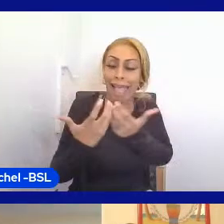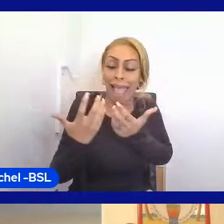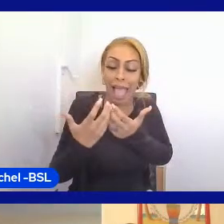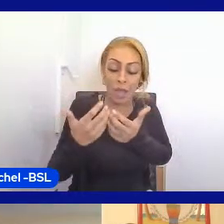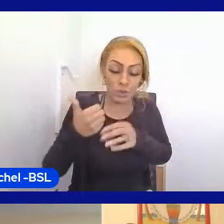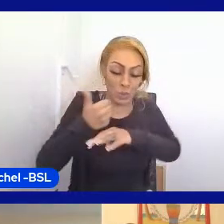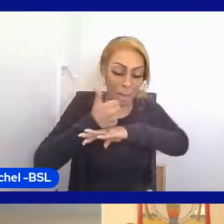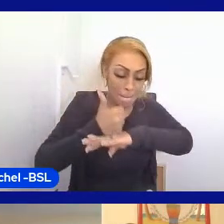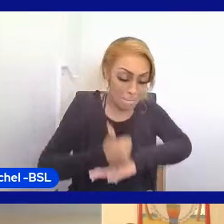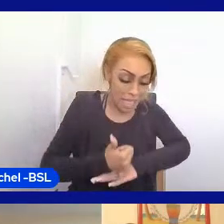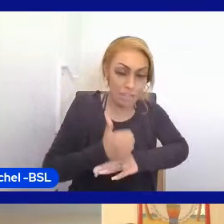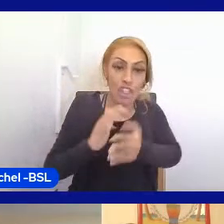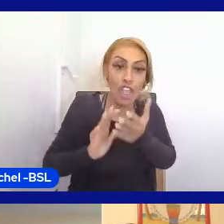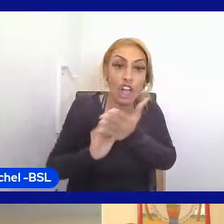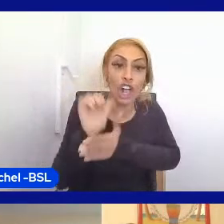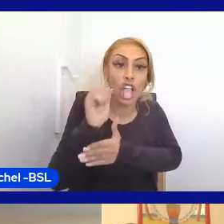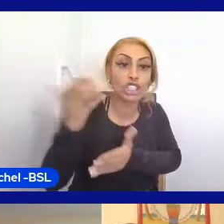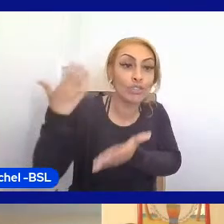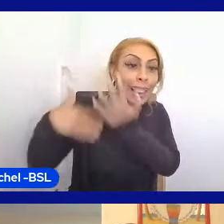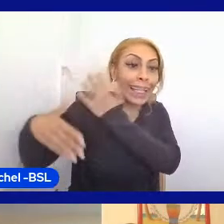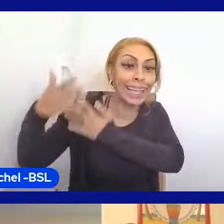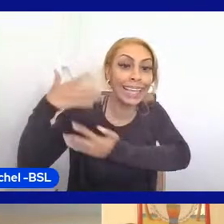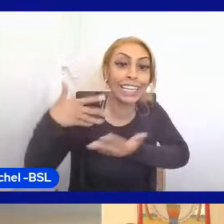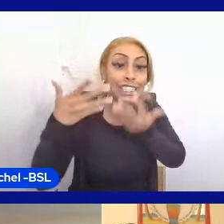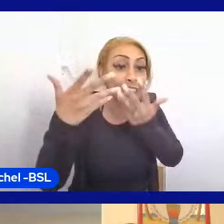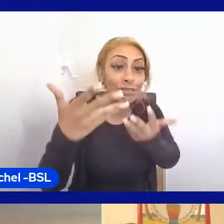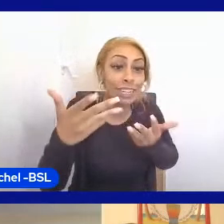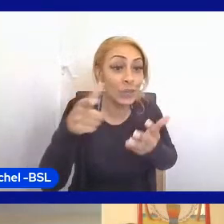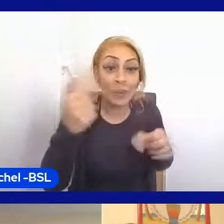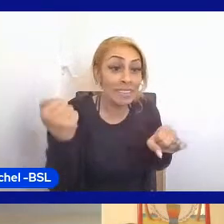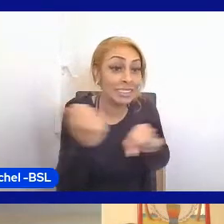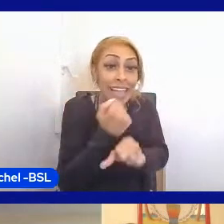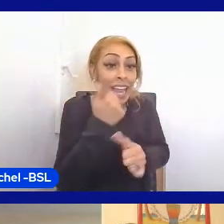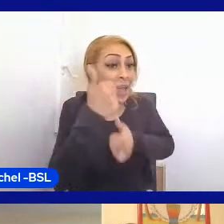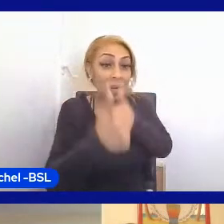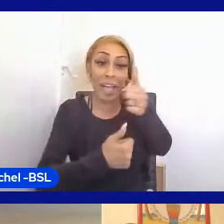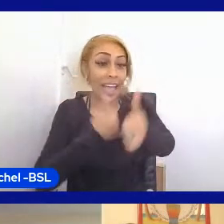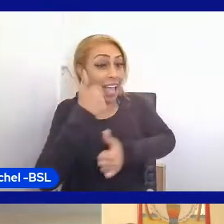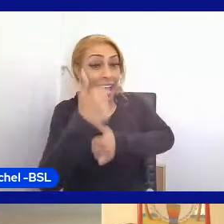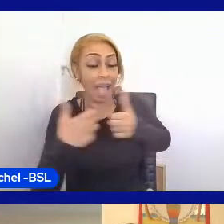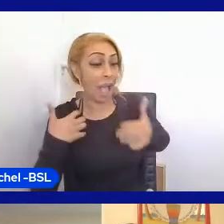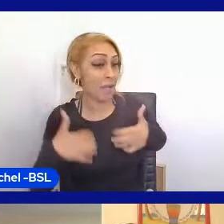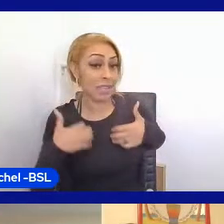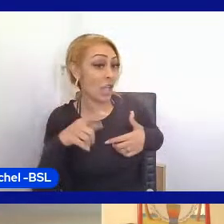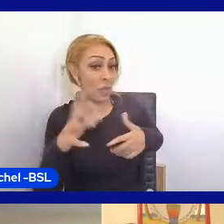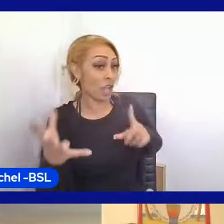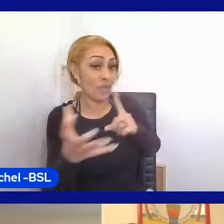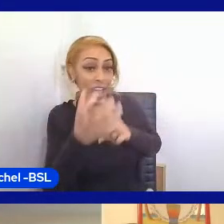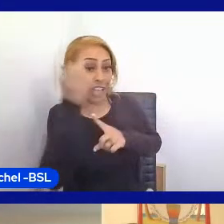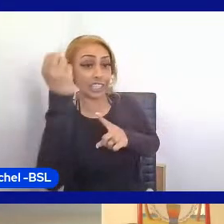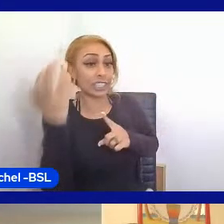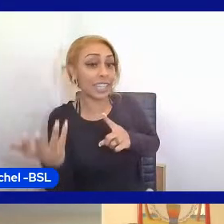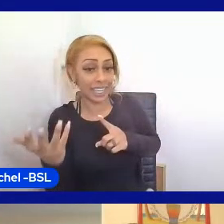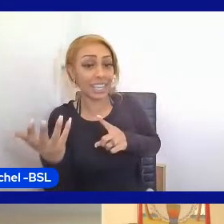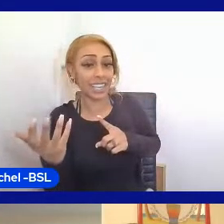something that we may have thought of for years, how could you embed the cultural history of a place into the place?